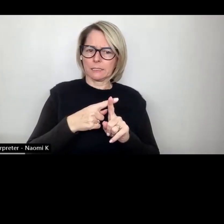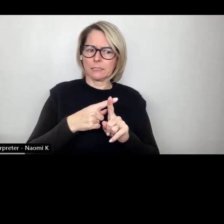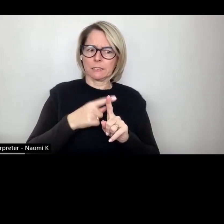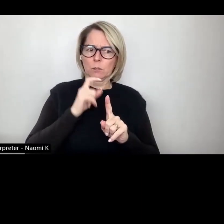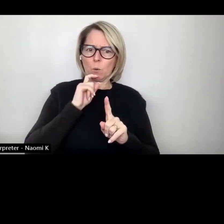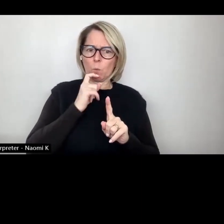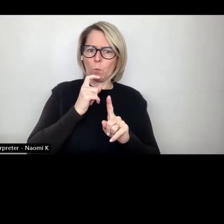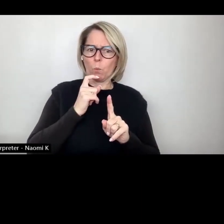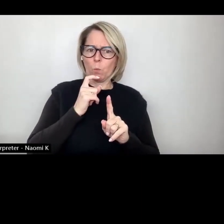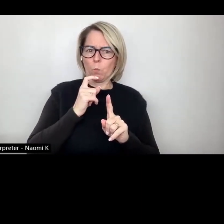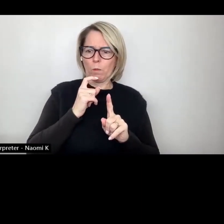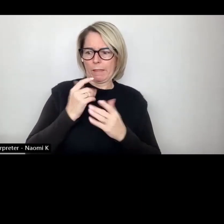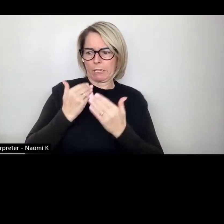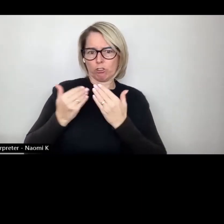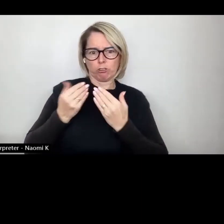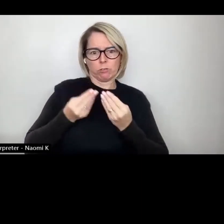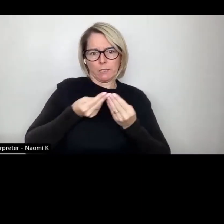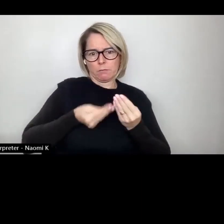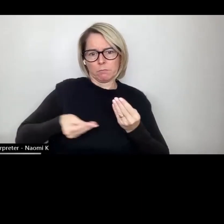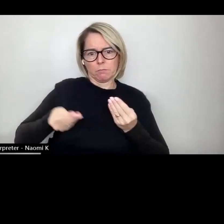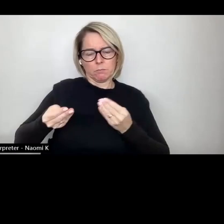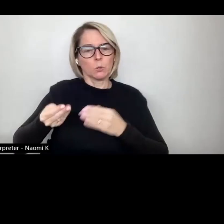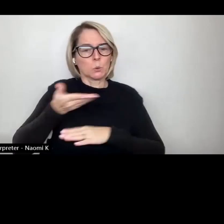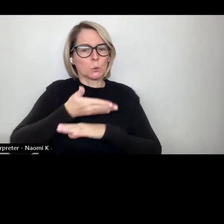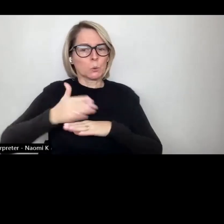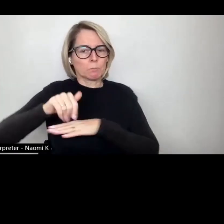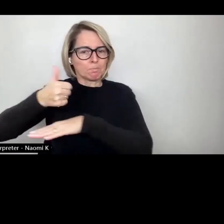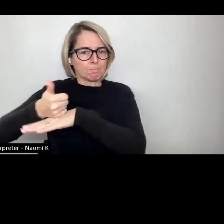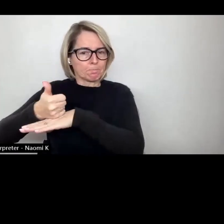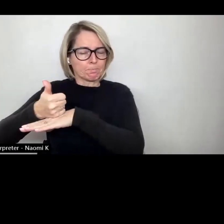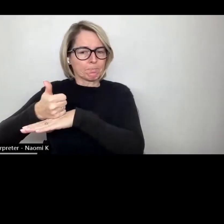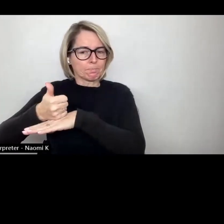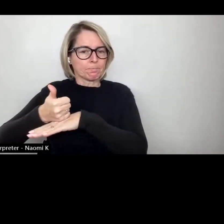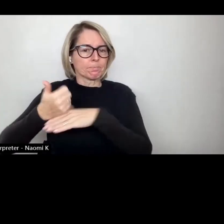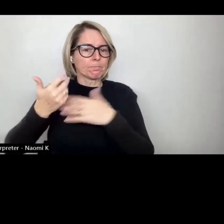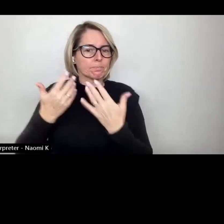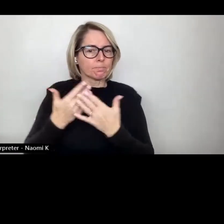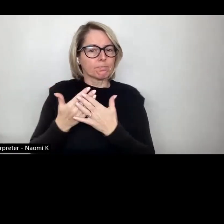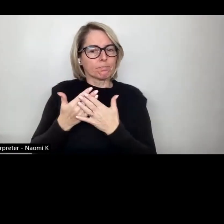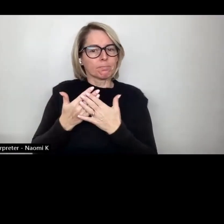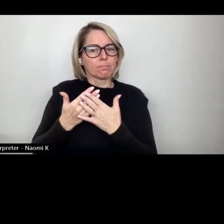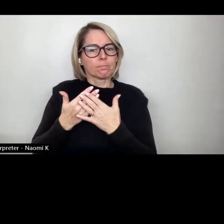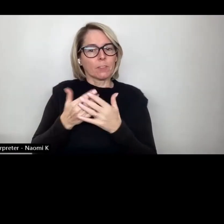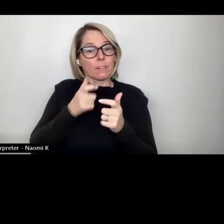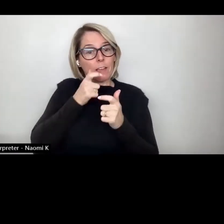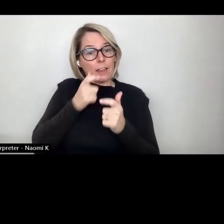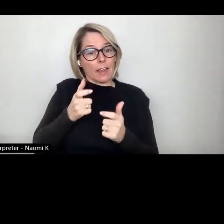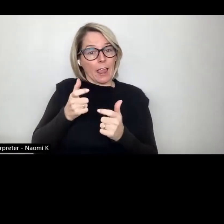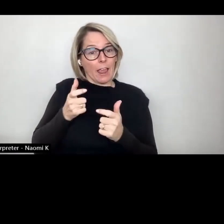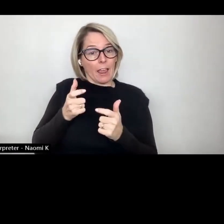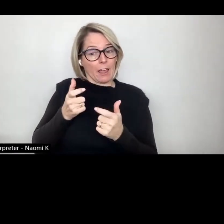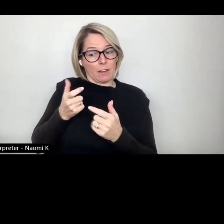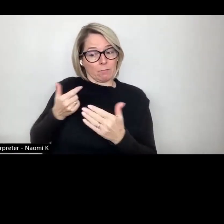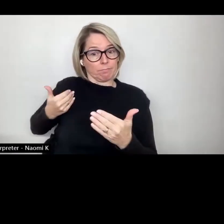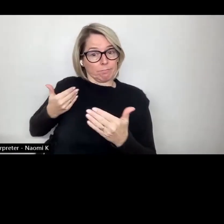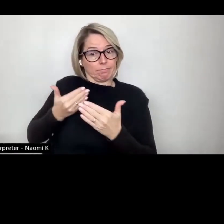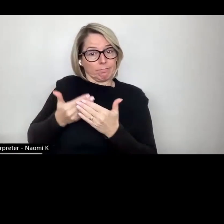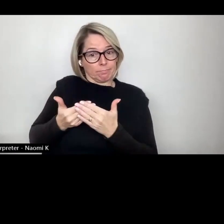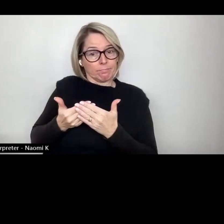Do existing carer assessments carry over? If reassessment is required, does it reset the KPI?